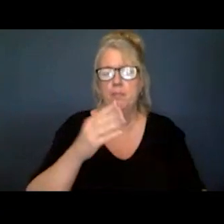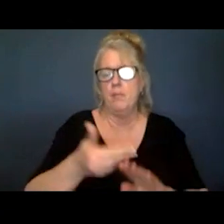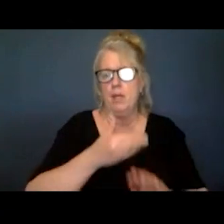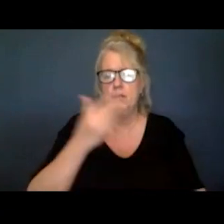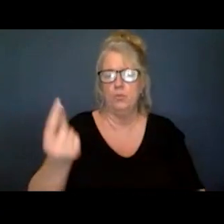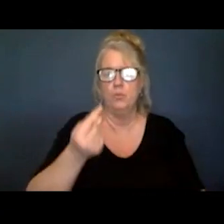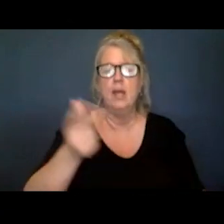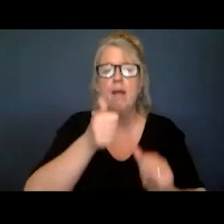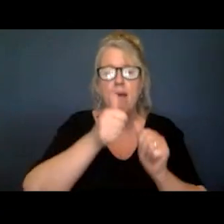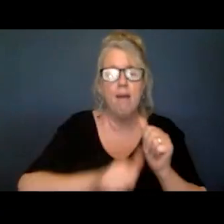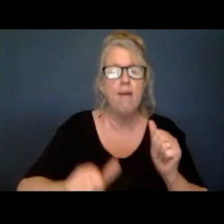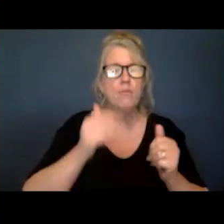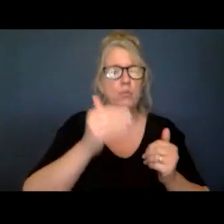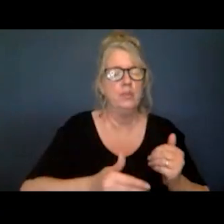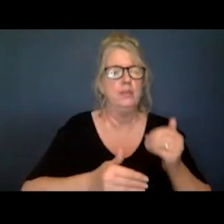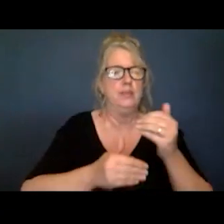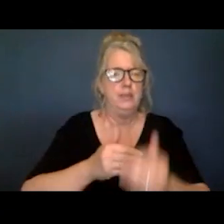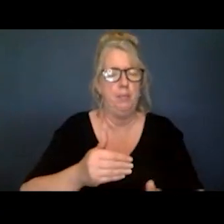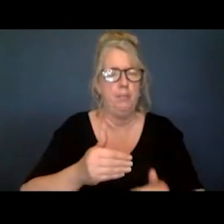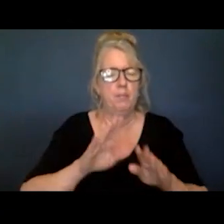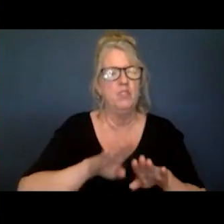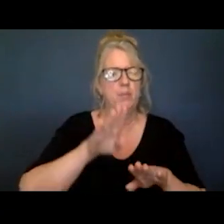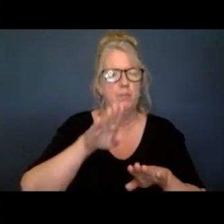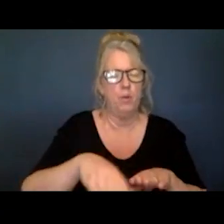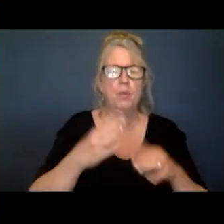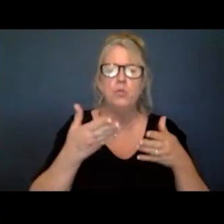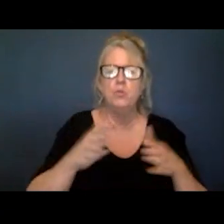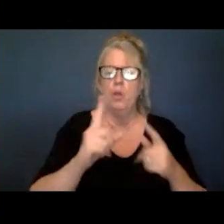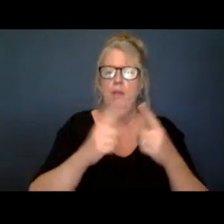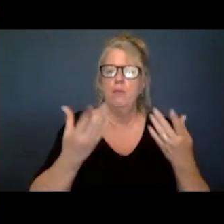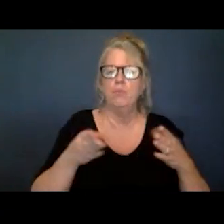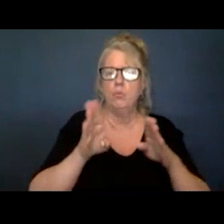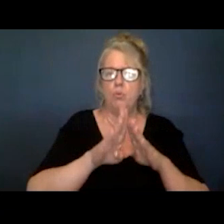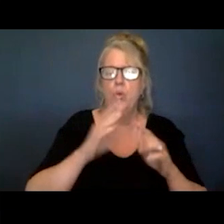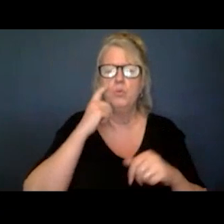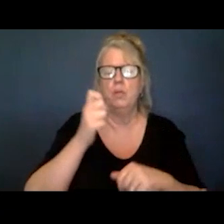Every small step is a step forward. So let's close with a call to action.